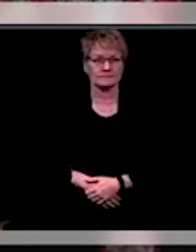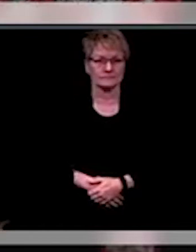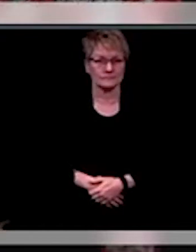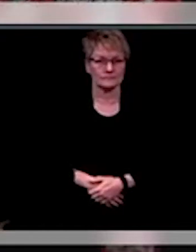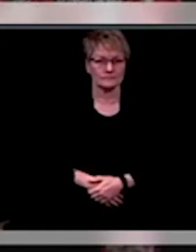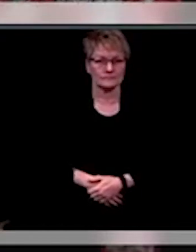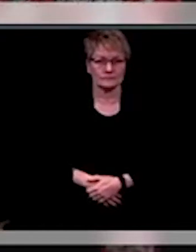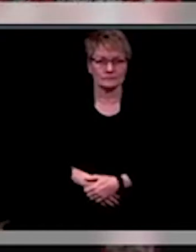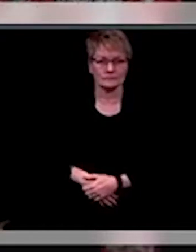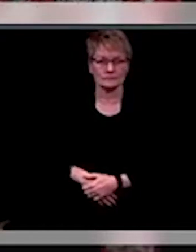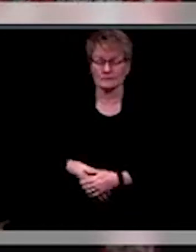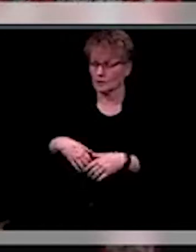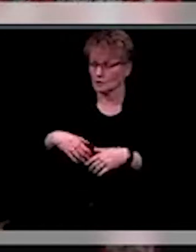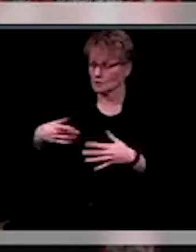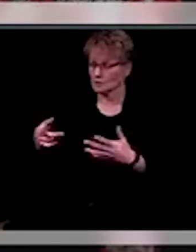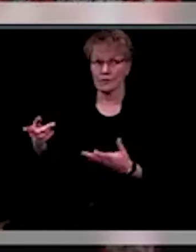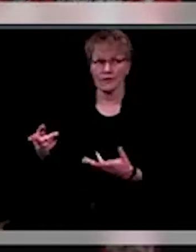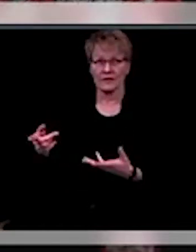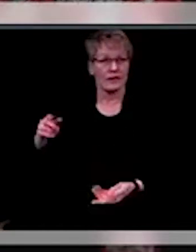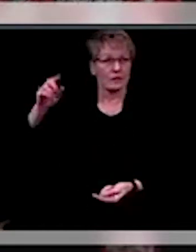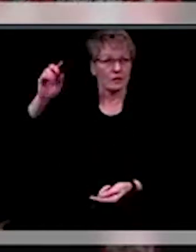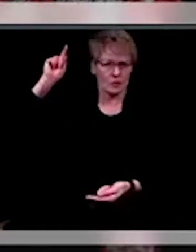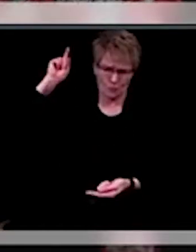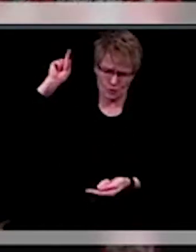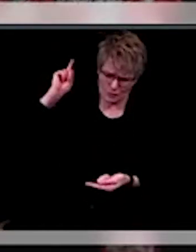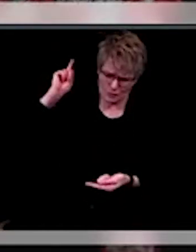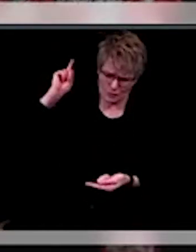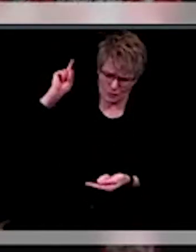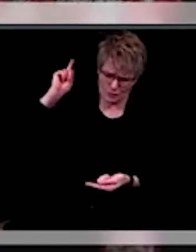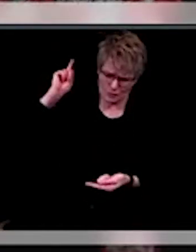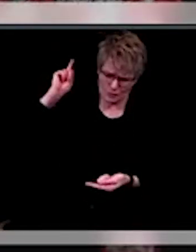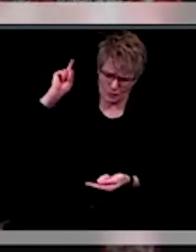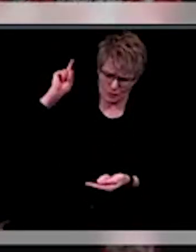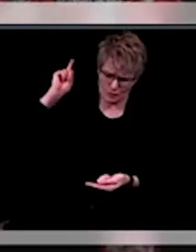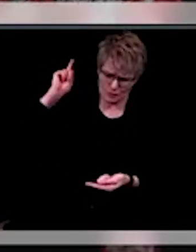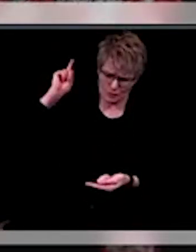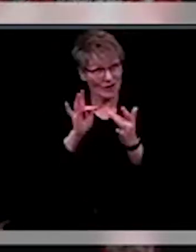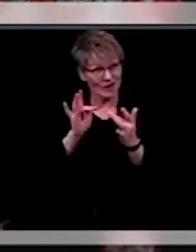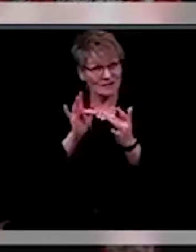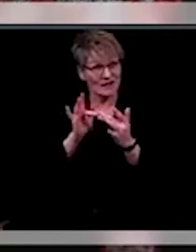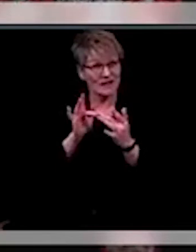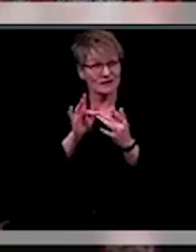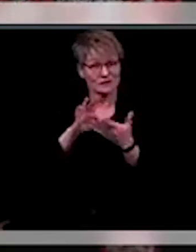the amount of contact the students have with each other. They're confining the students to certain